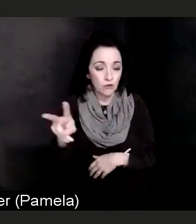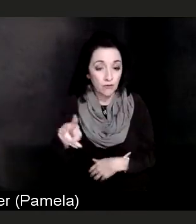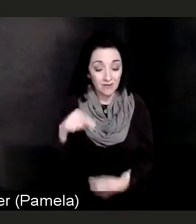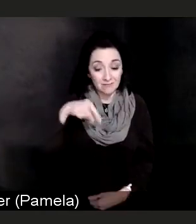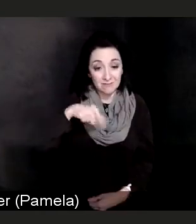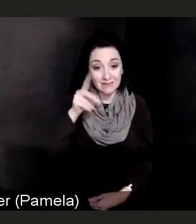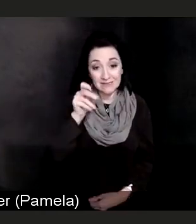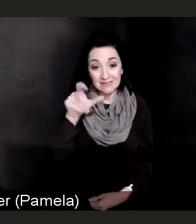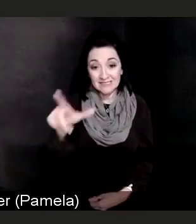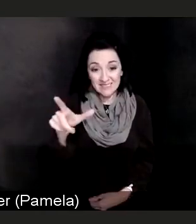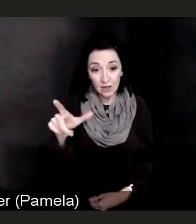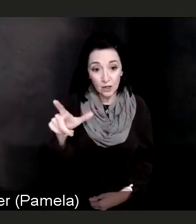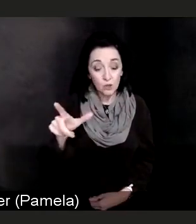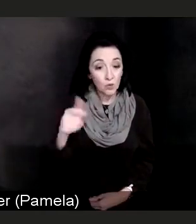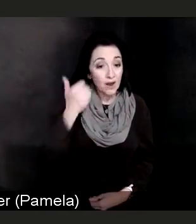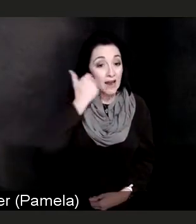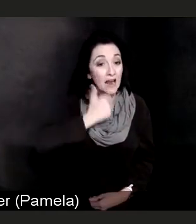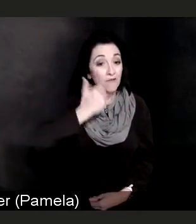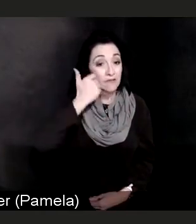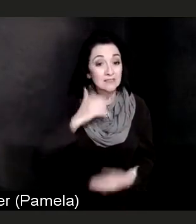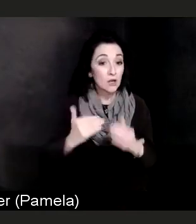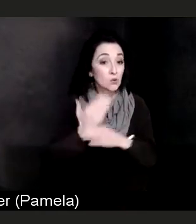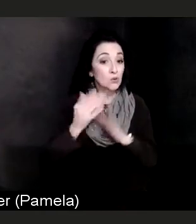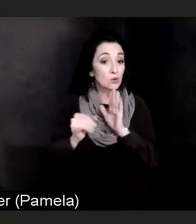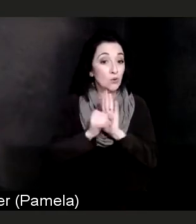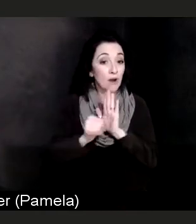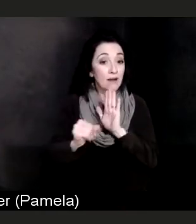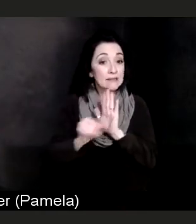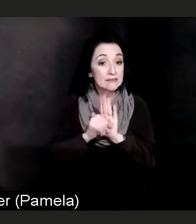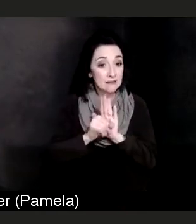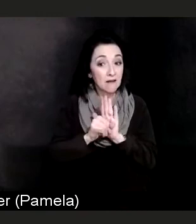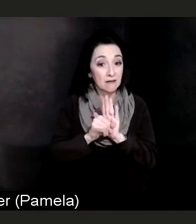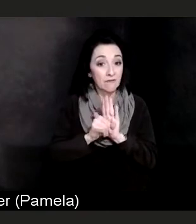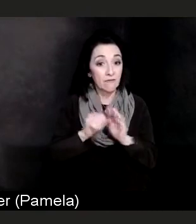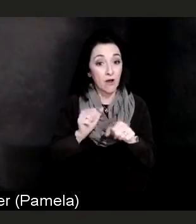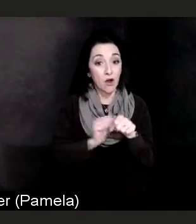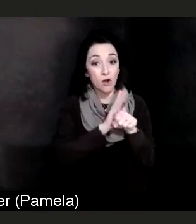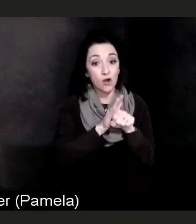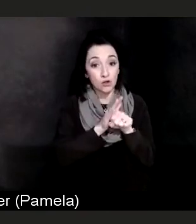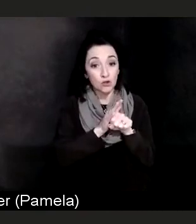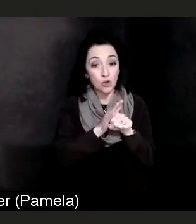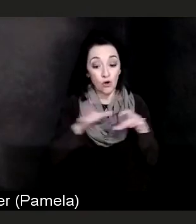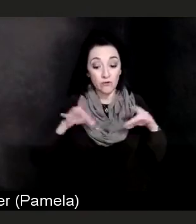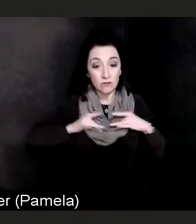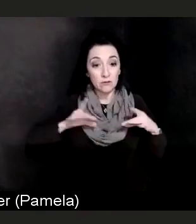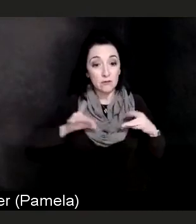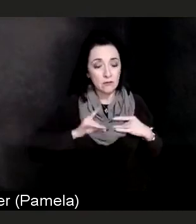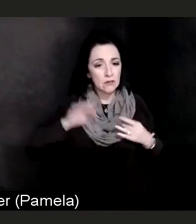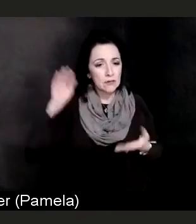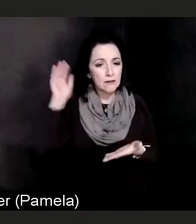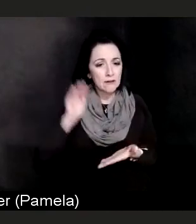on a daily basis also appears to be decreasing as well. Although we have unfortunately lost greater than